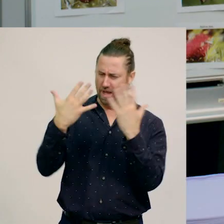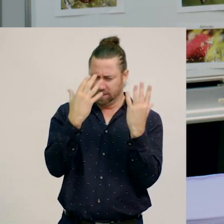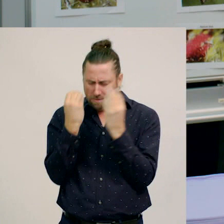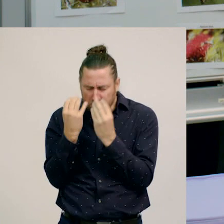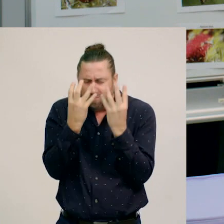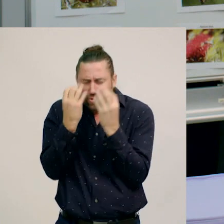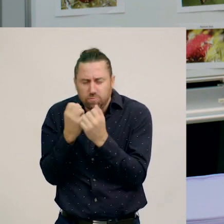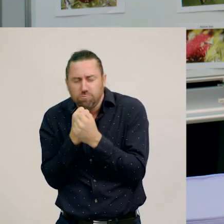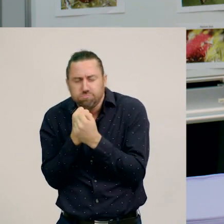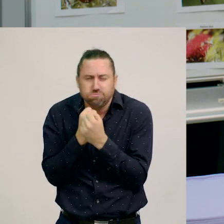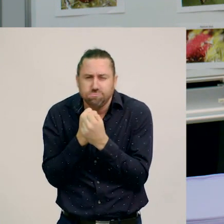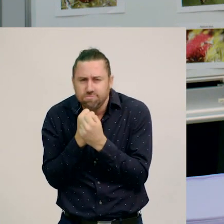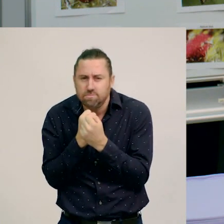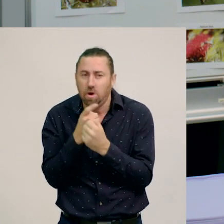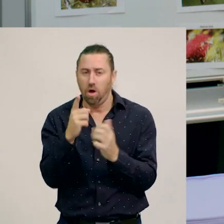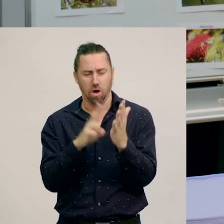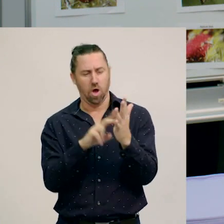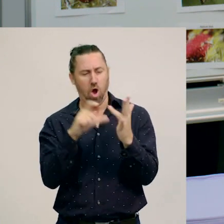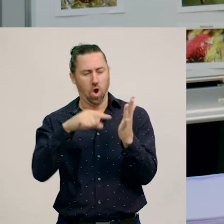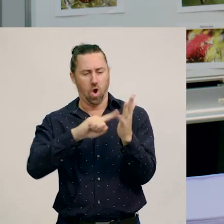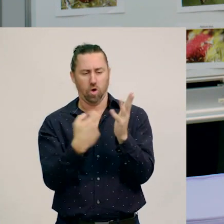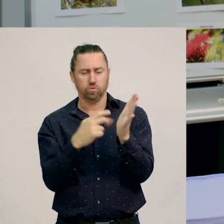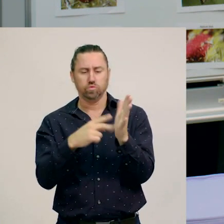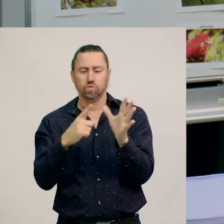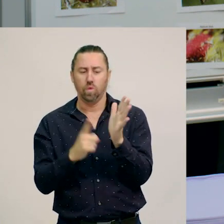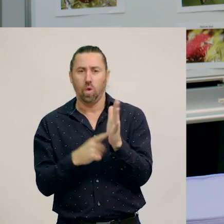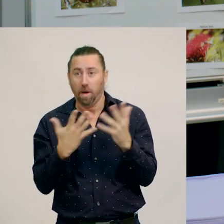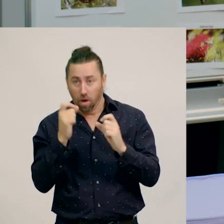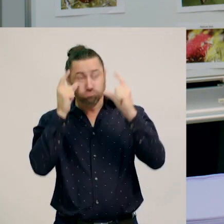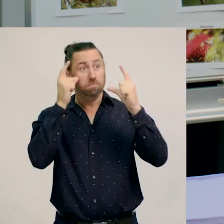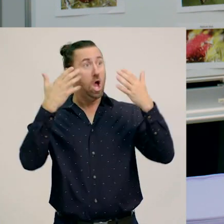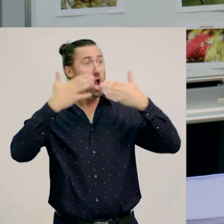Koalas are nocturnal. When not sleeping, they're usually eating.